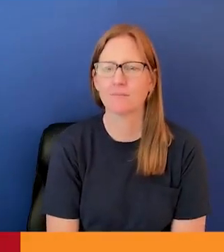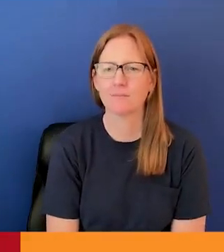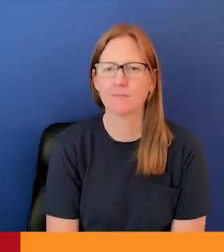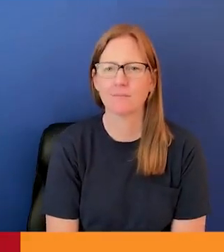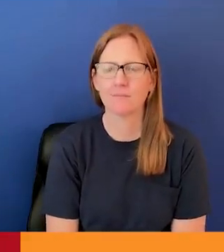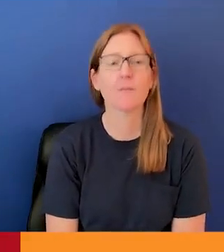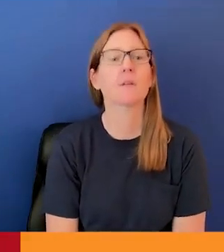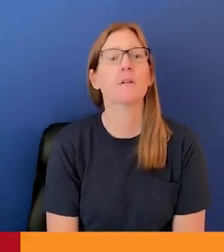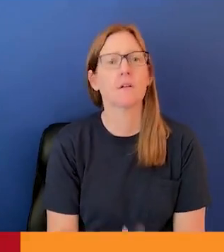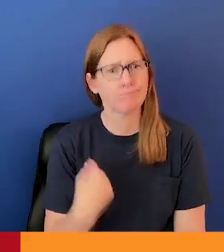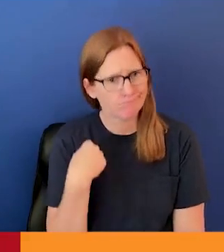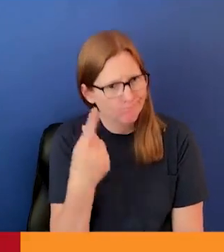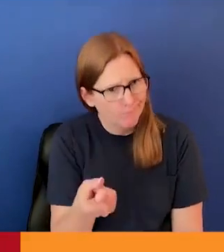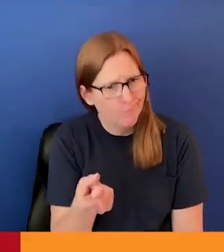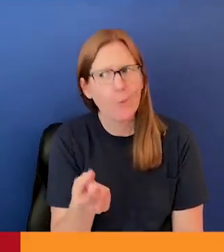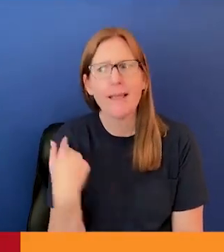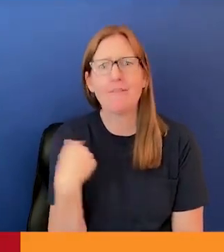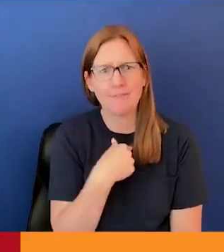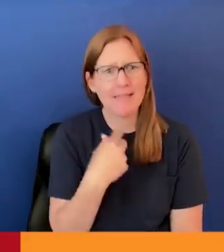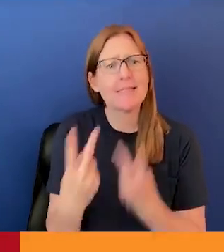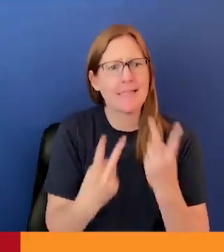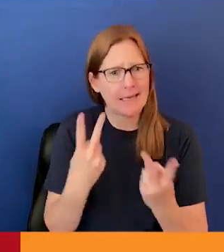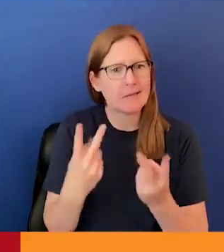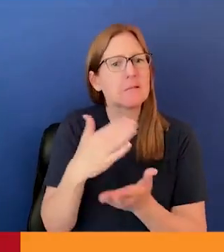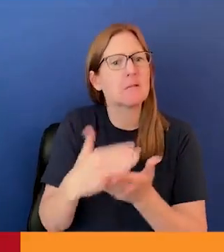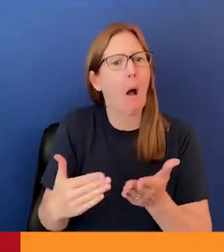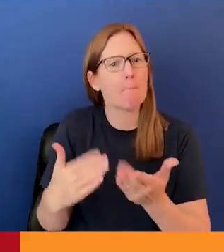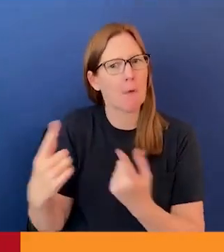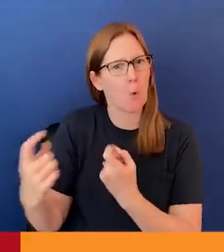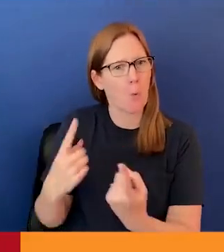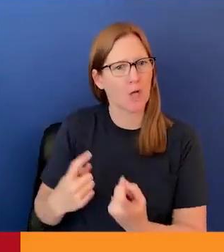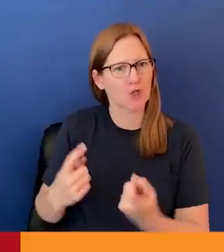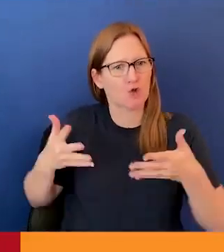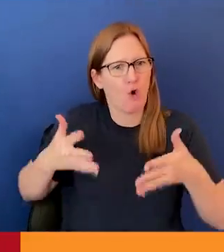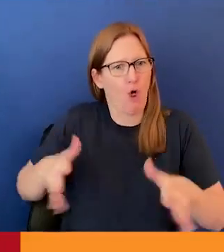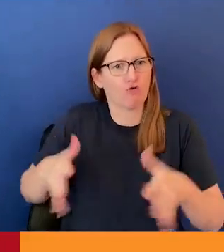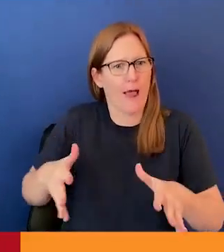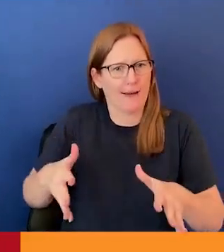So we have been getting some, questions in already, and I know that I've been trying to kind of track the questions